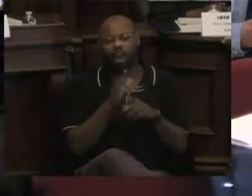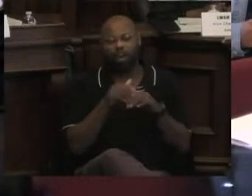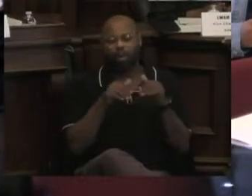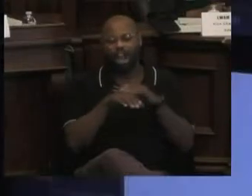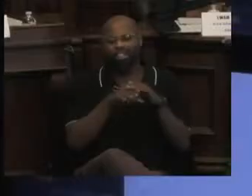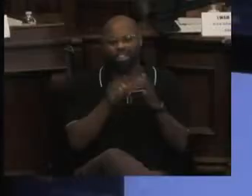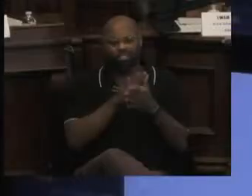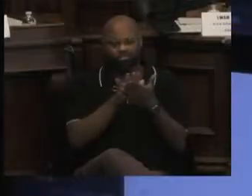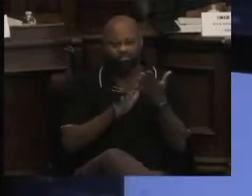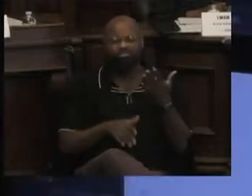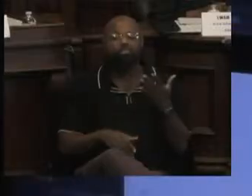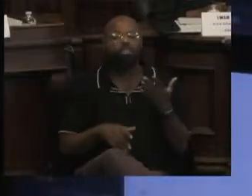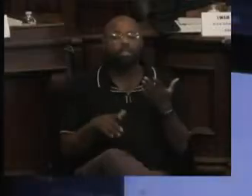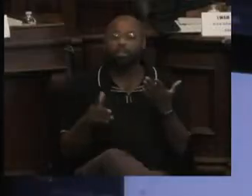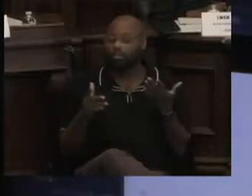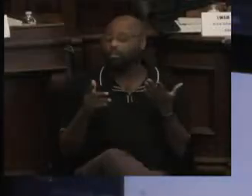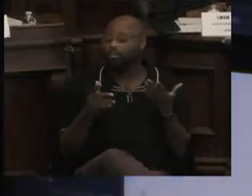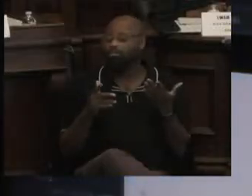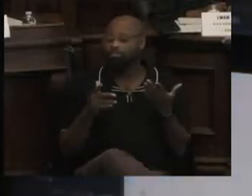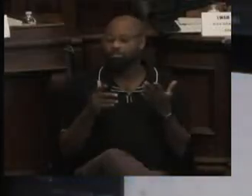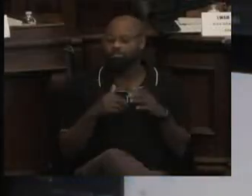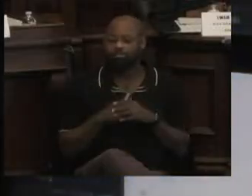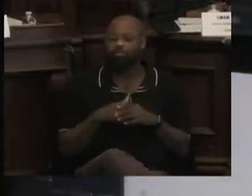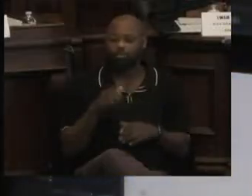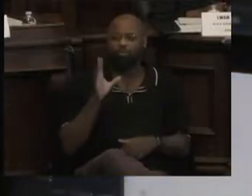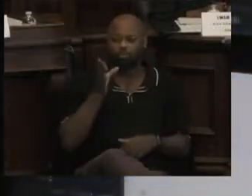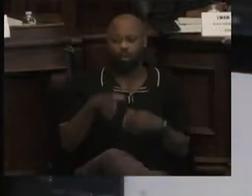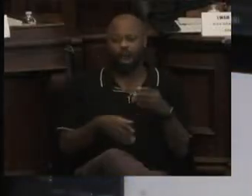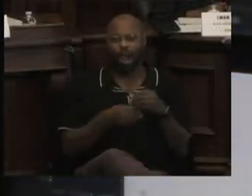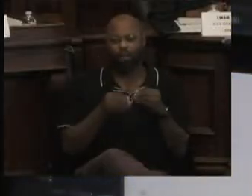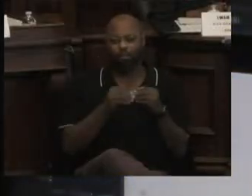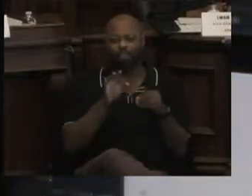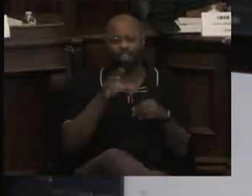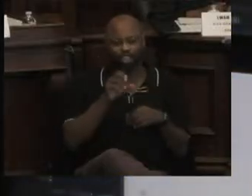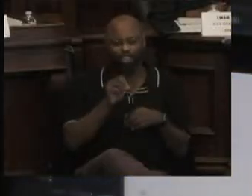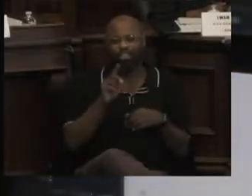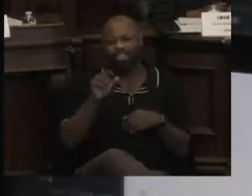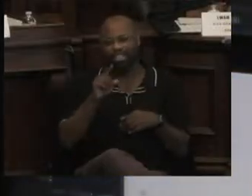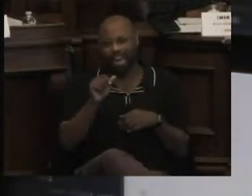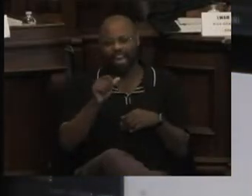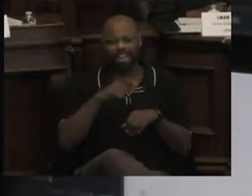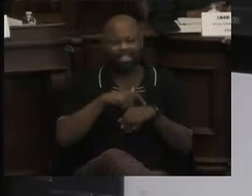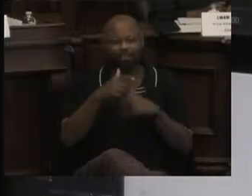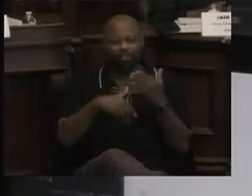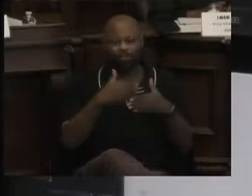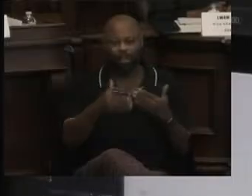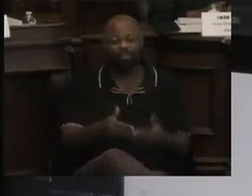the live. It just again, it takes time for me to figure out